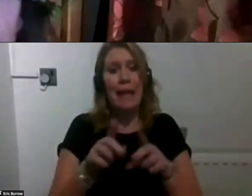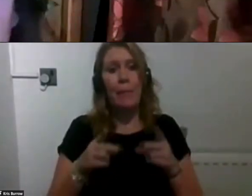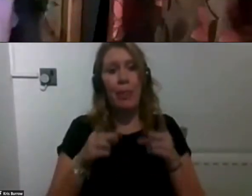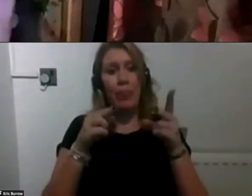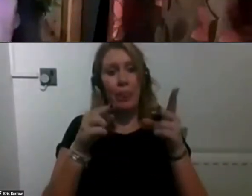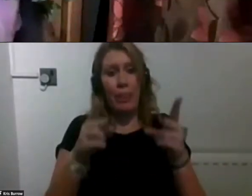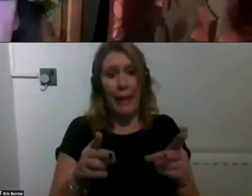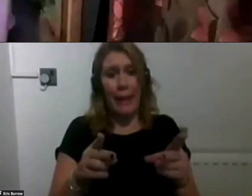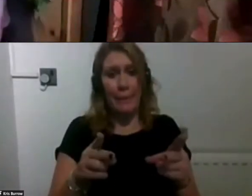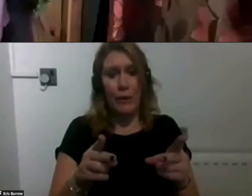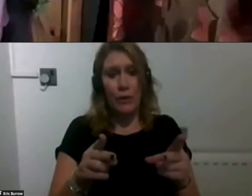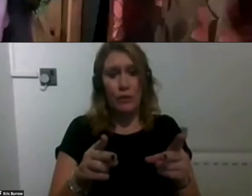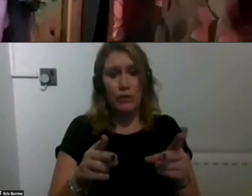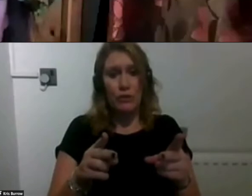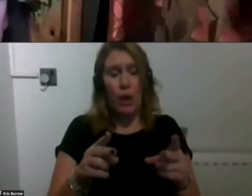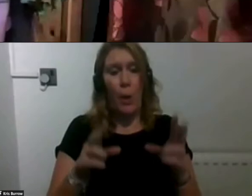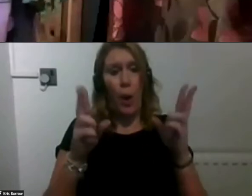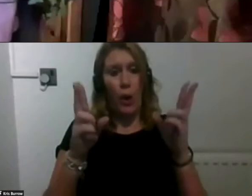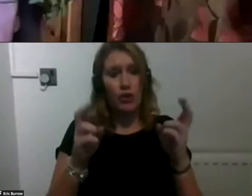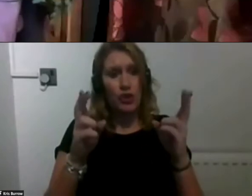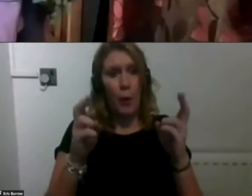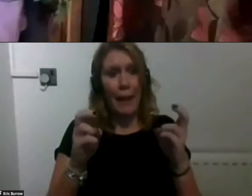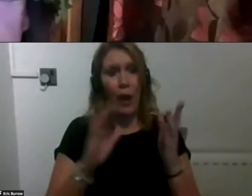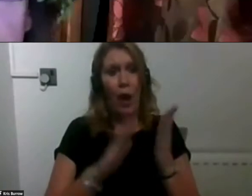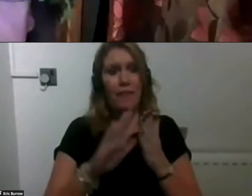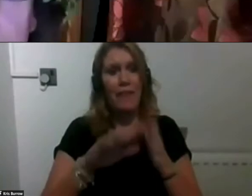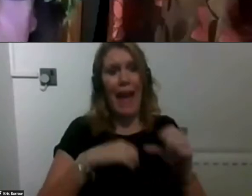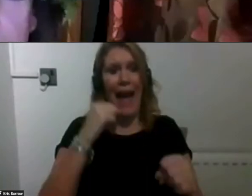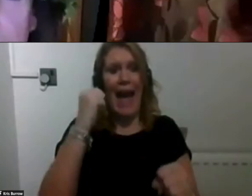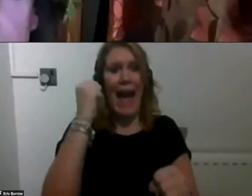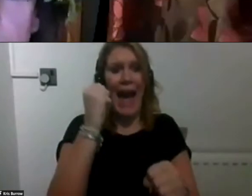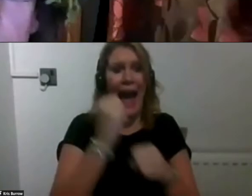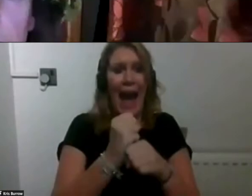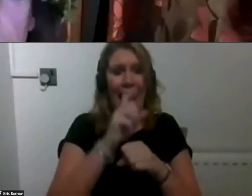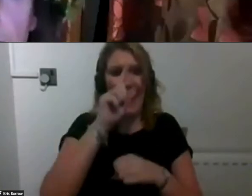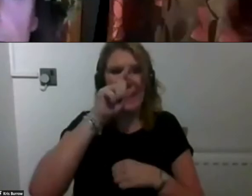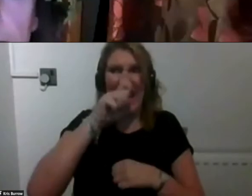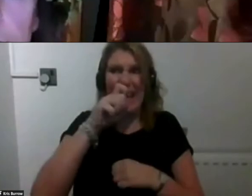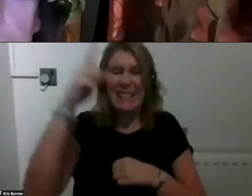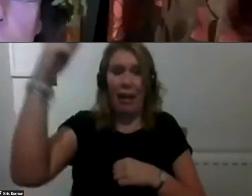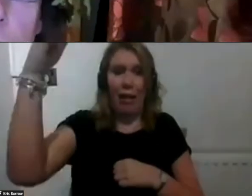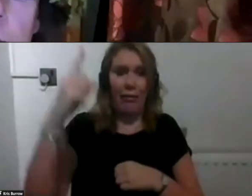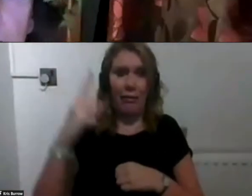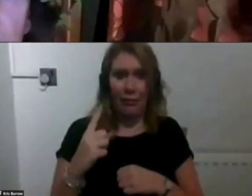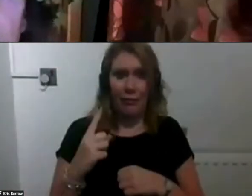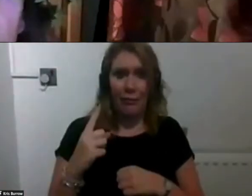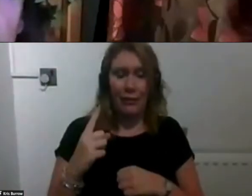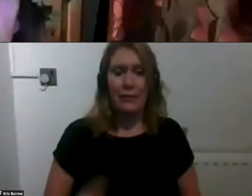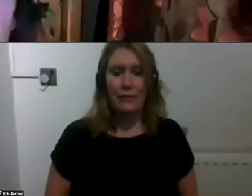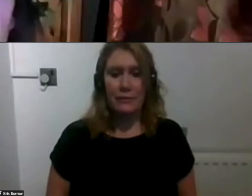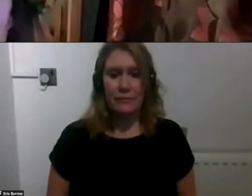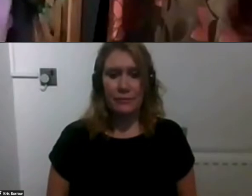Hagtessa, and anyone who missed it first time round the Hagtessa was a mythical